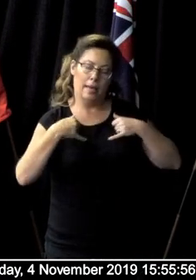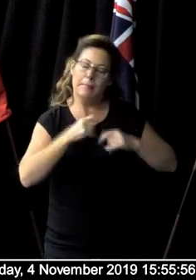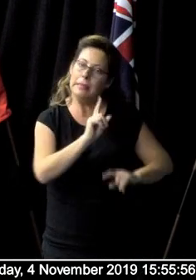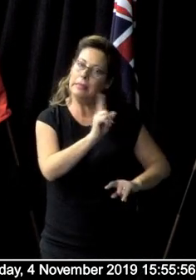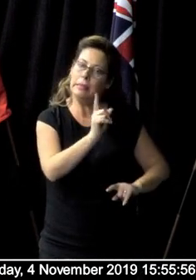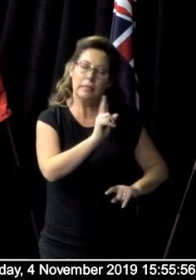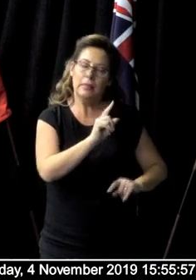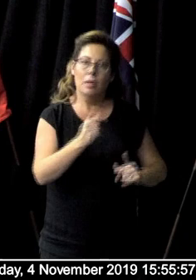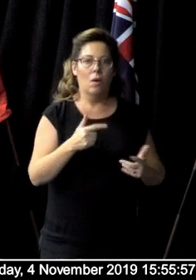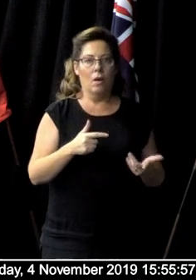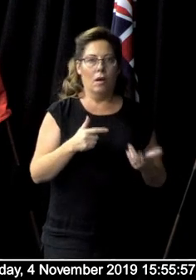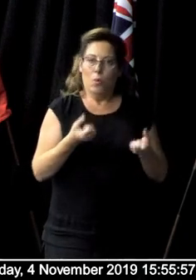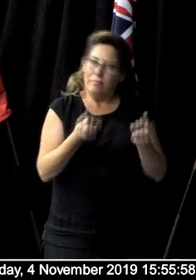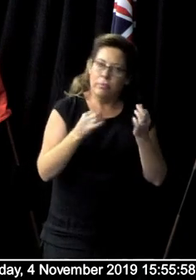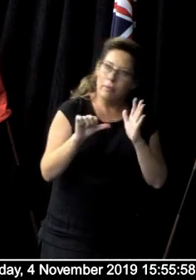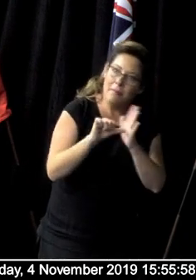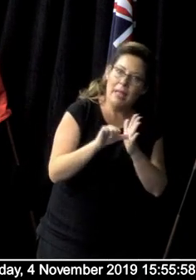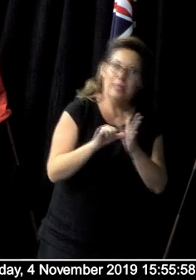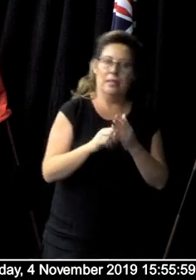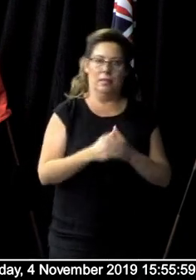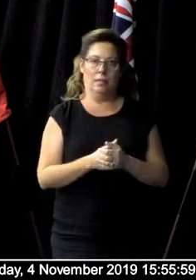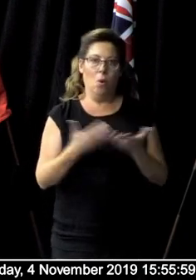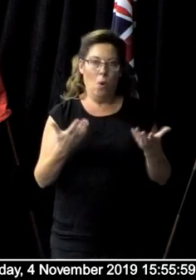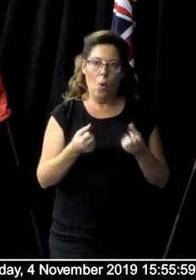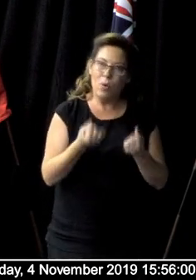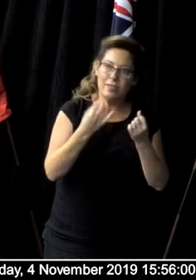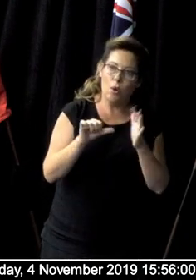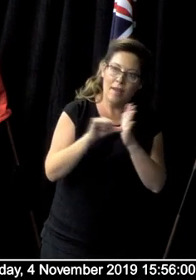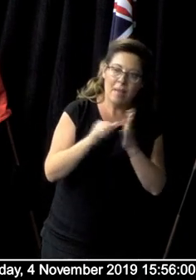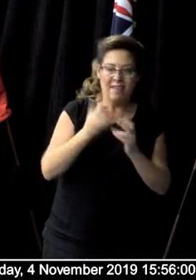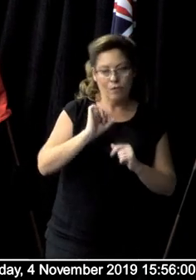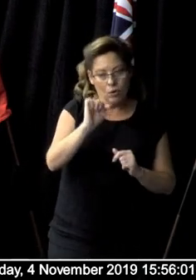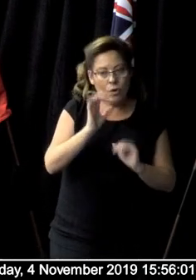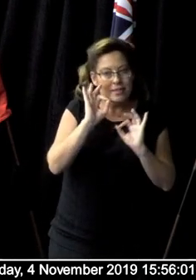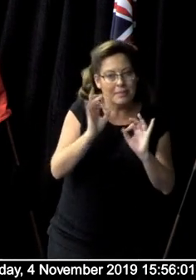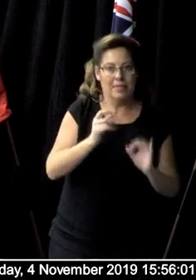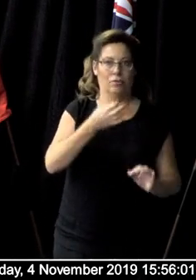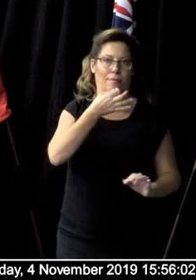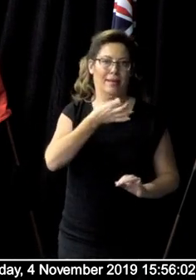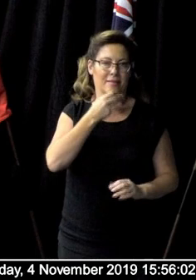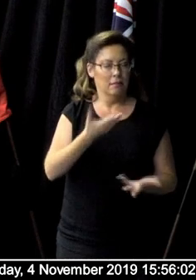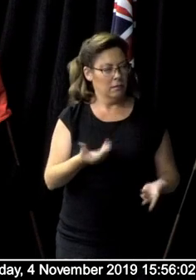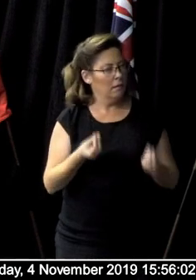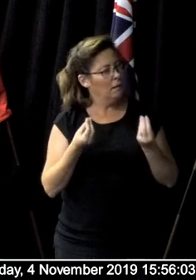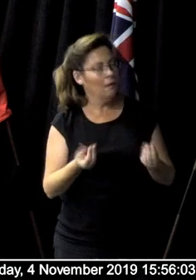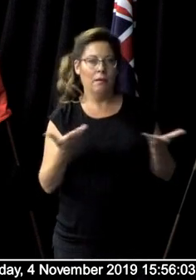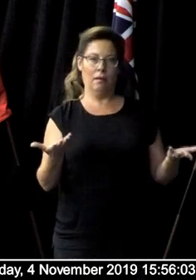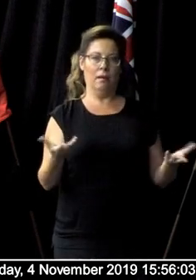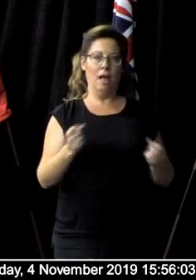not the funding for triangular pencils, or all the other things that are told to parents.